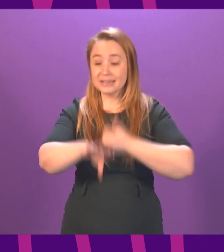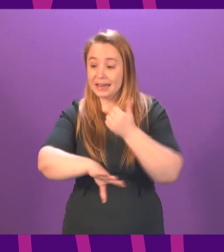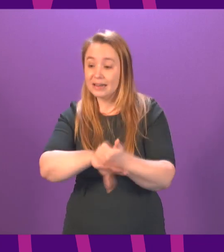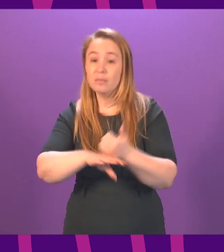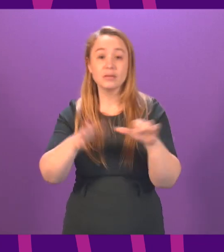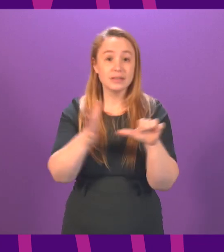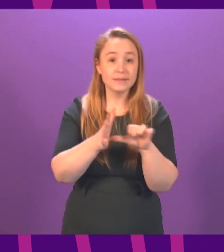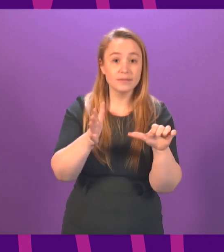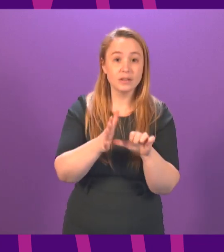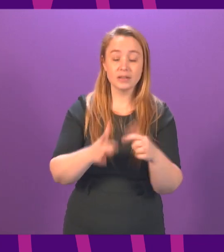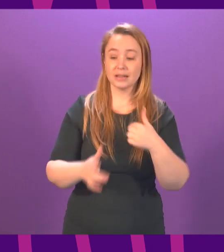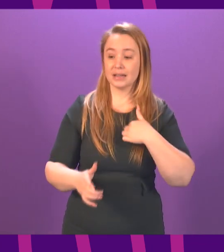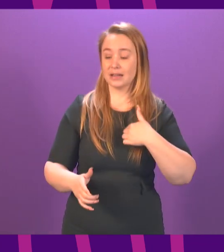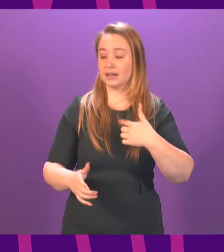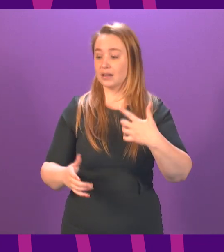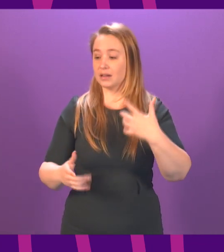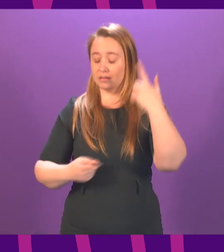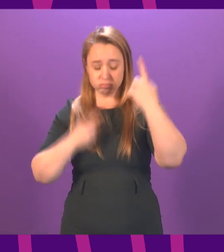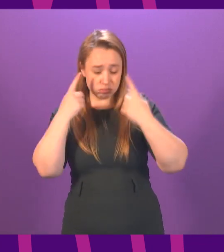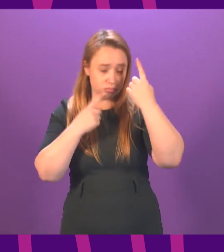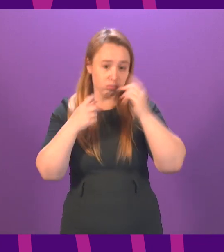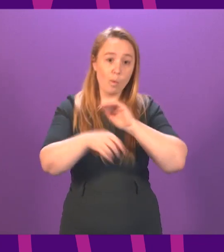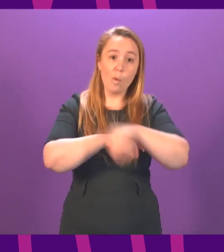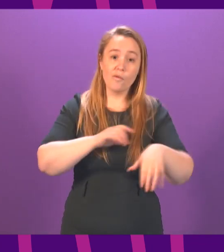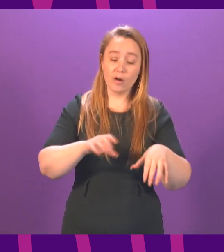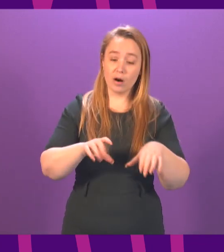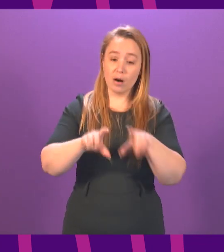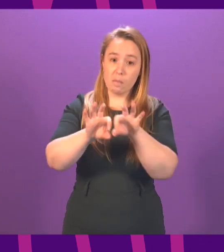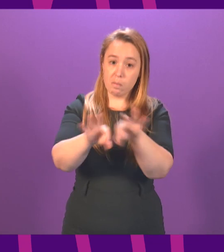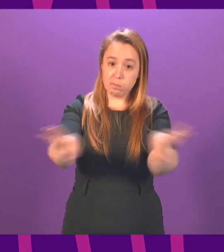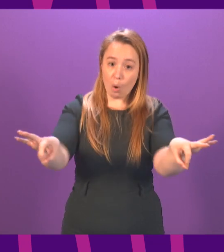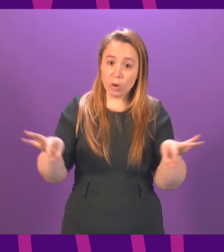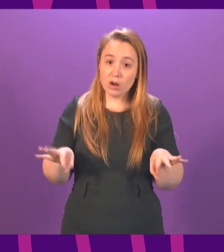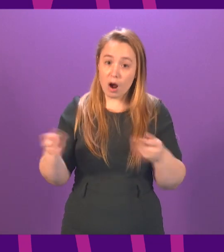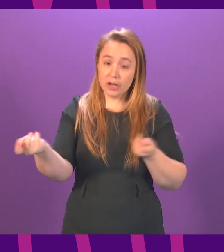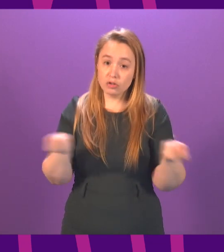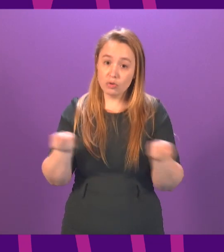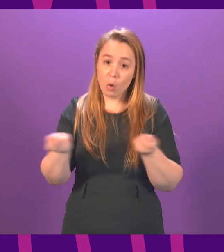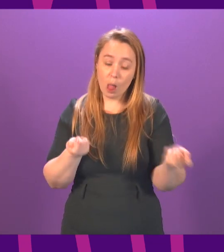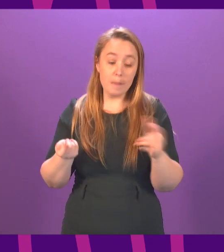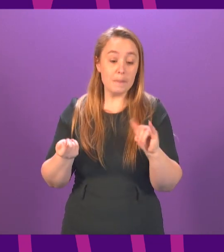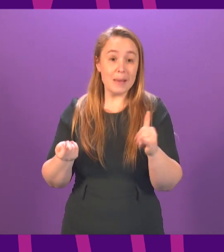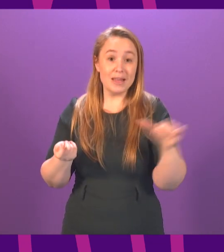I also agonise over border control. Should we have done more, even when the UK Government